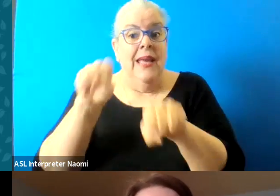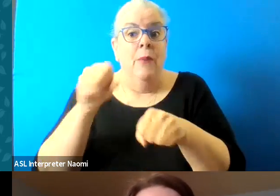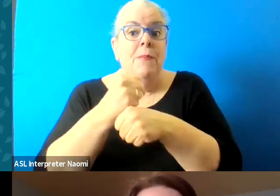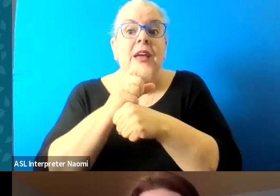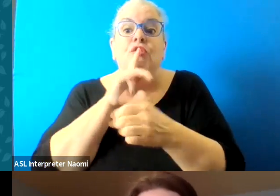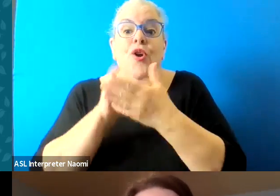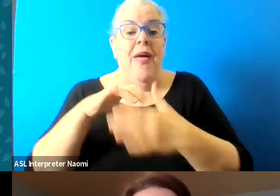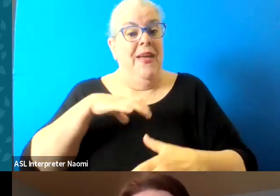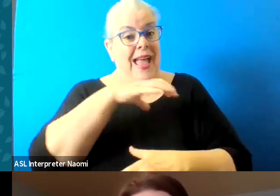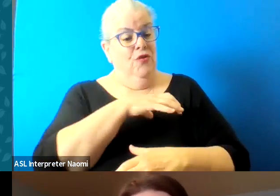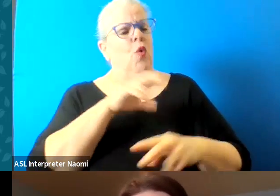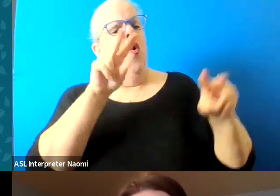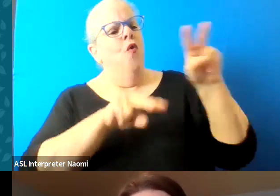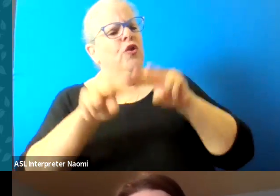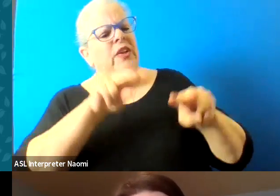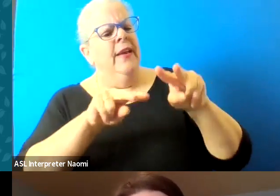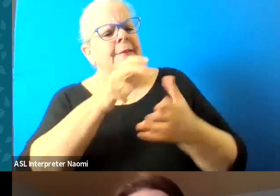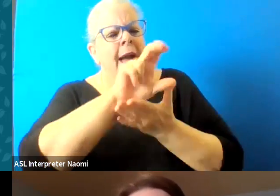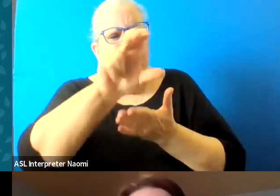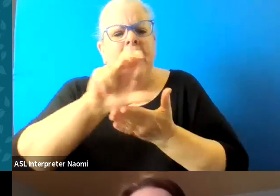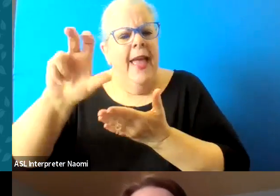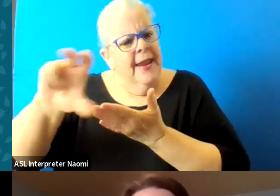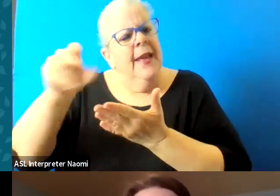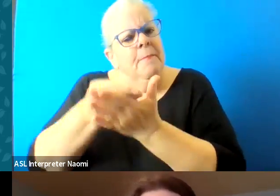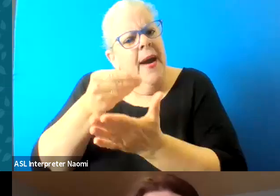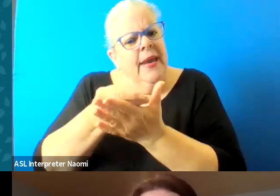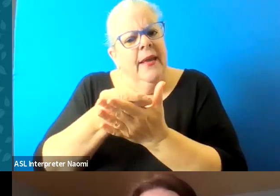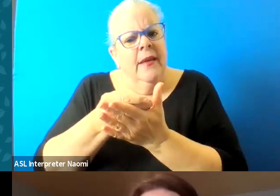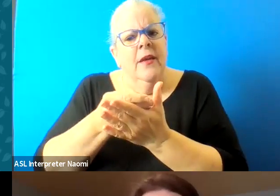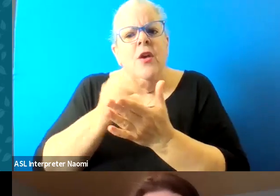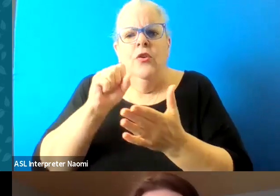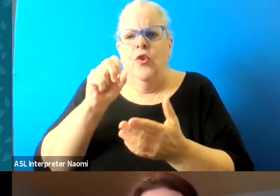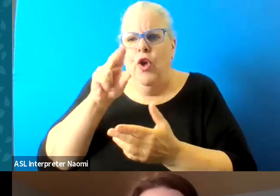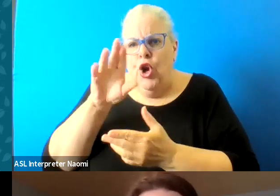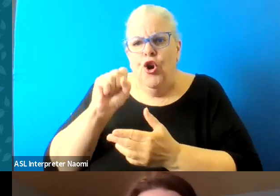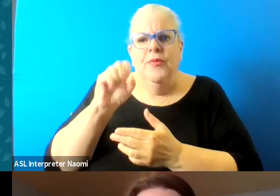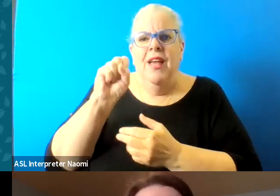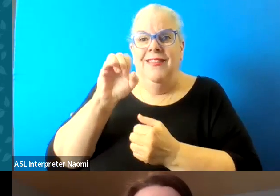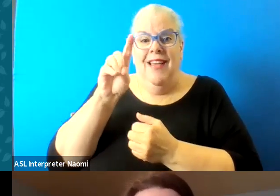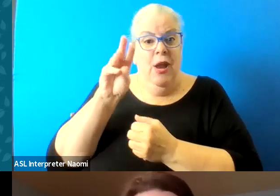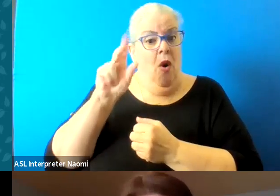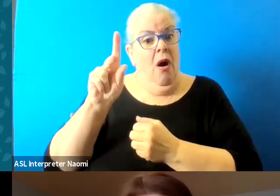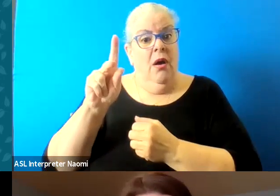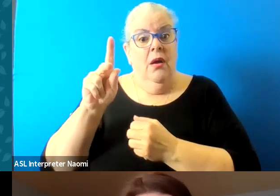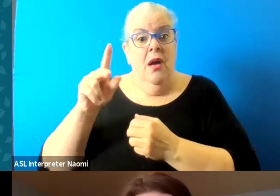overseeing and allocating the funds so that we get those curbs and those sidewalk cuts built to where you guys need them the most.